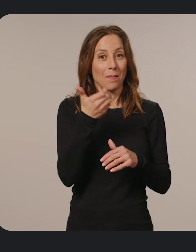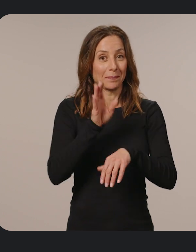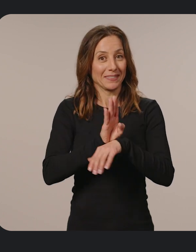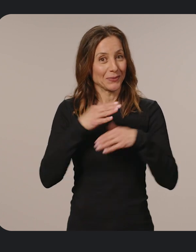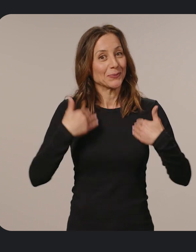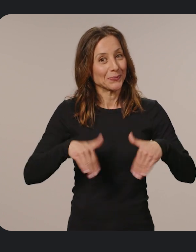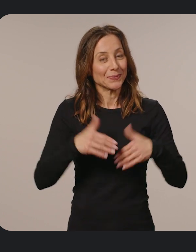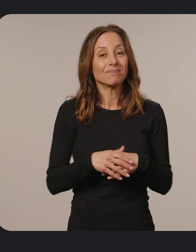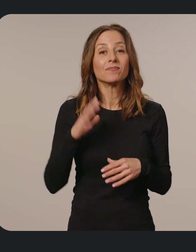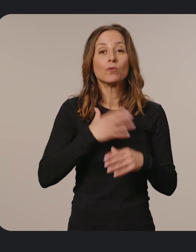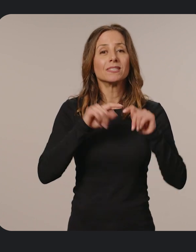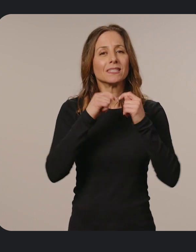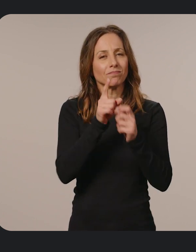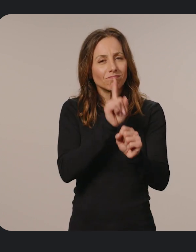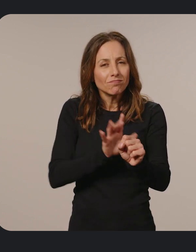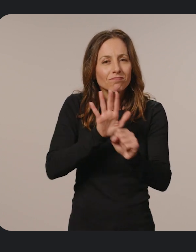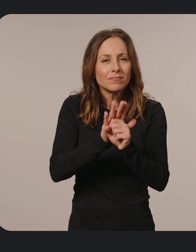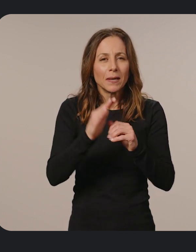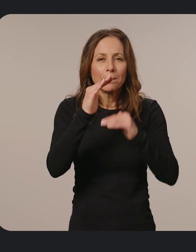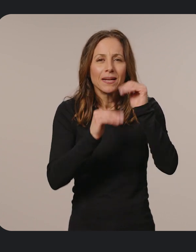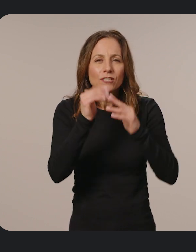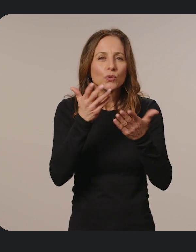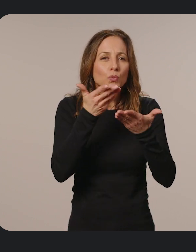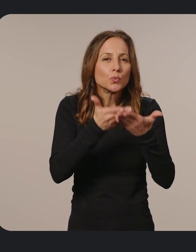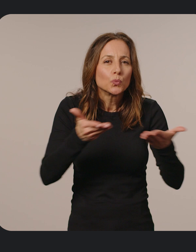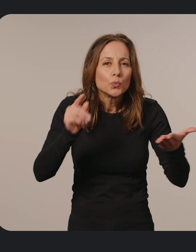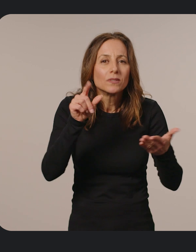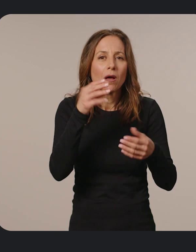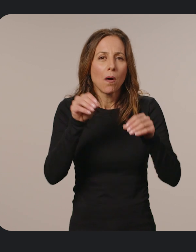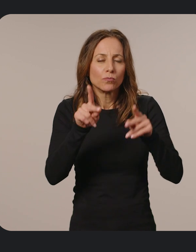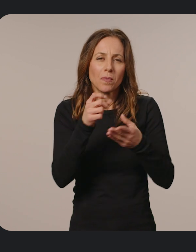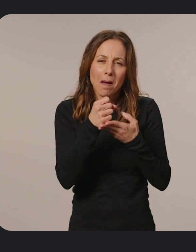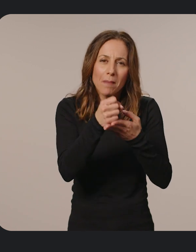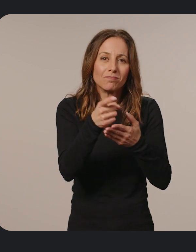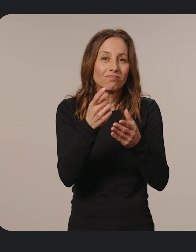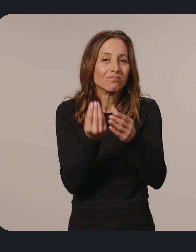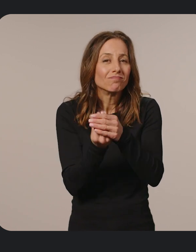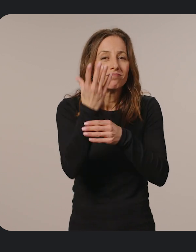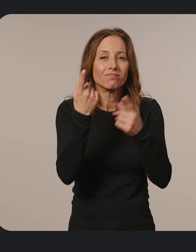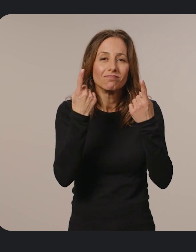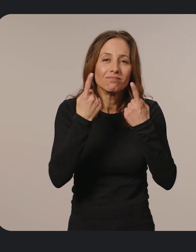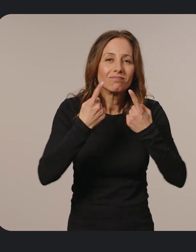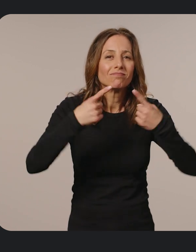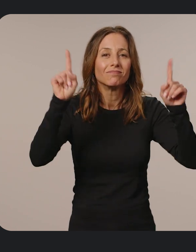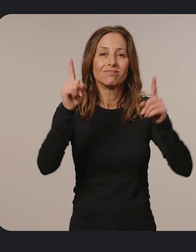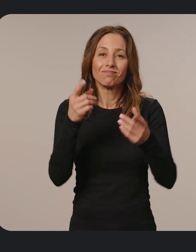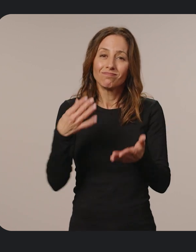can be, and our teams are dedicated to building the tools and opportunities you need to help you succeed, to help you